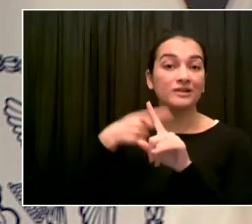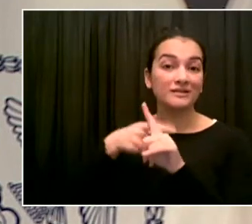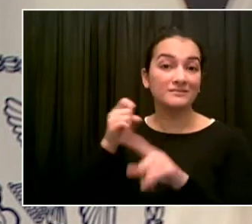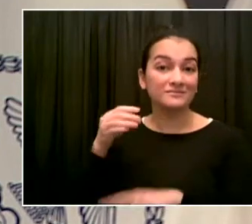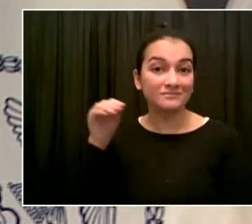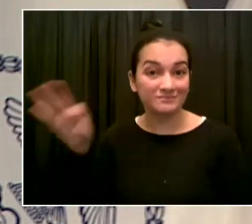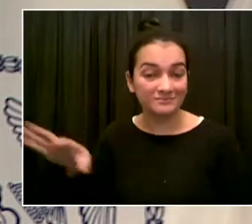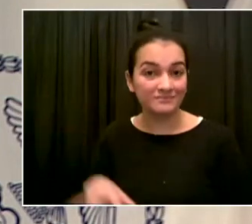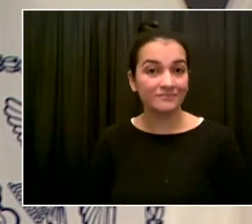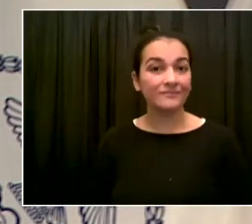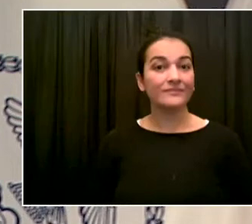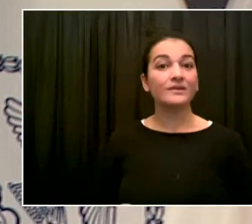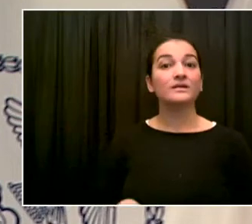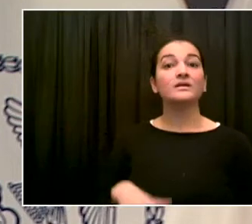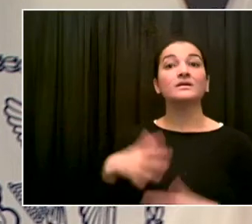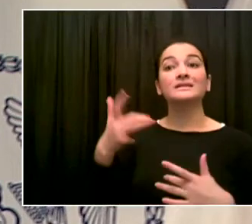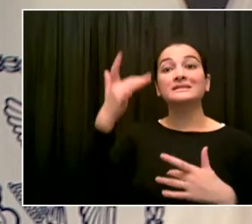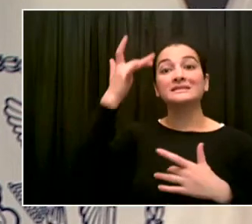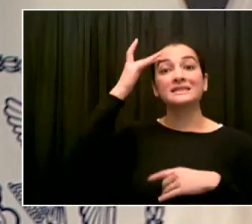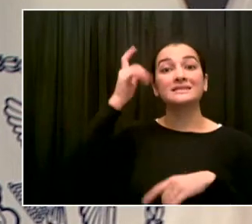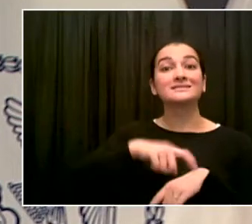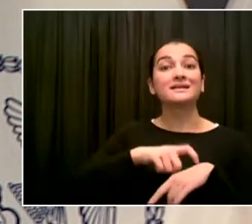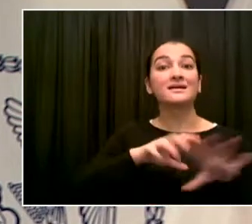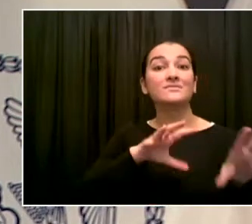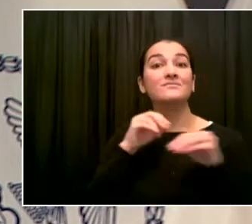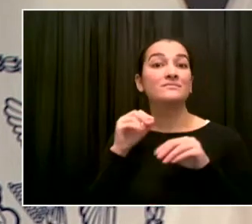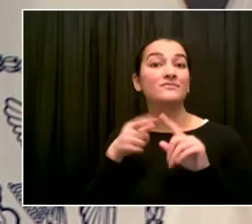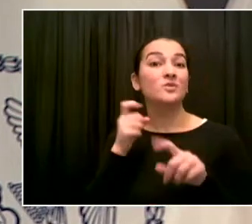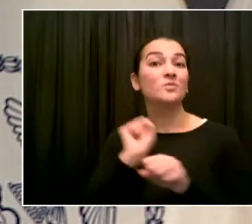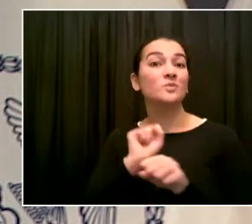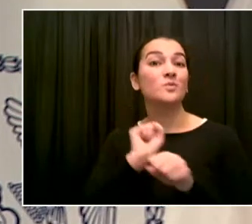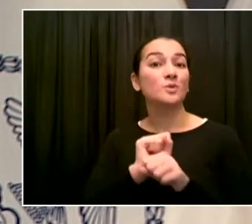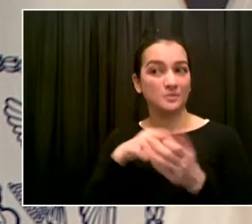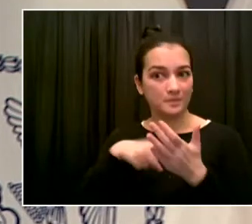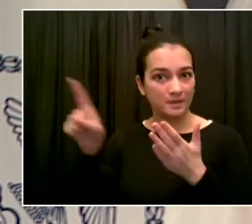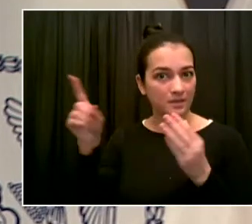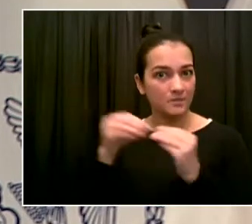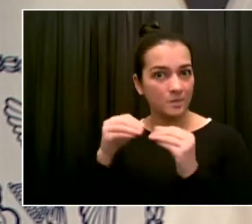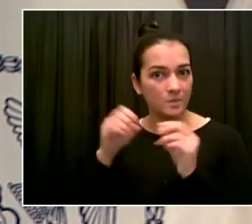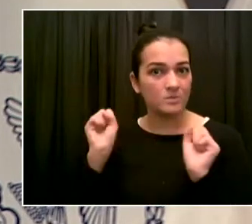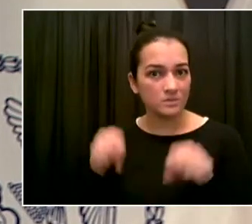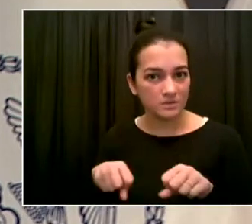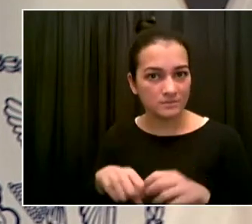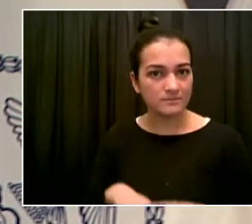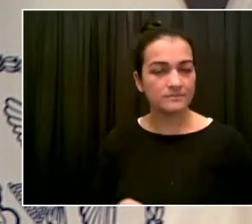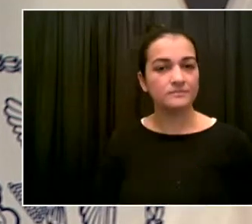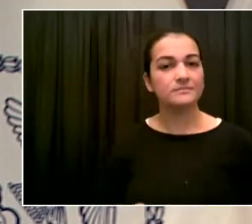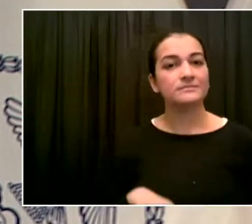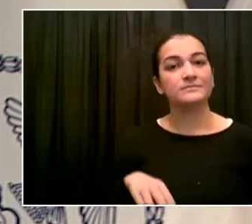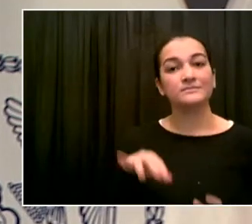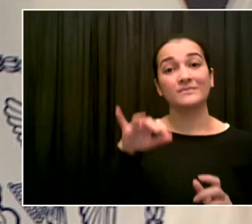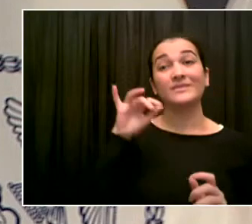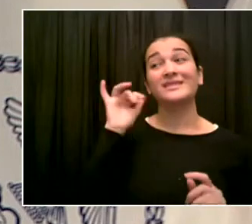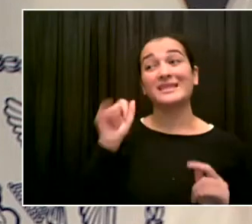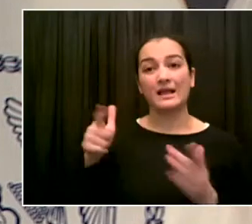KEEPING FAMILIES HEALTHY AND MAKING SURE THEY DON'T HAVE TO GVEI UP A DAYS PAY. ALL OF THESE